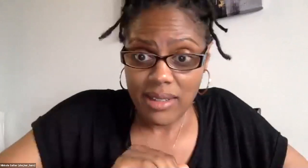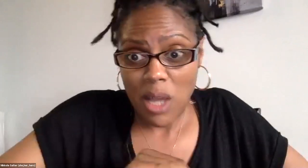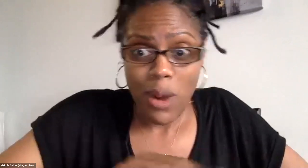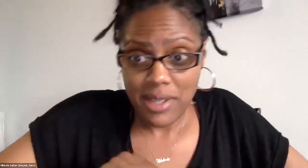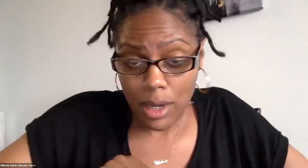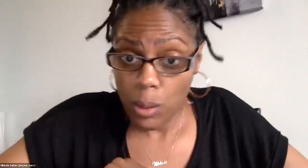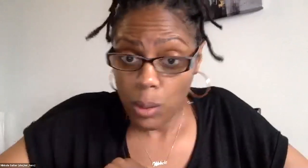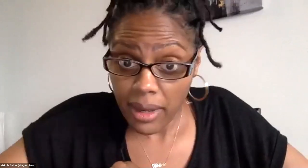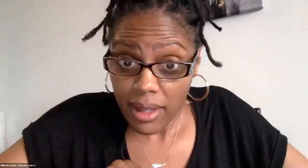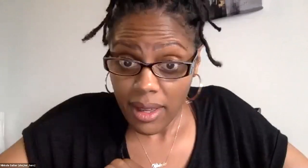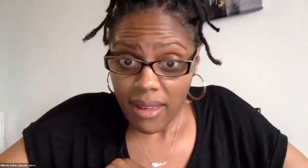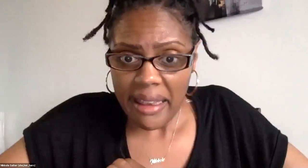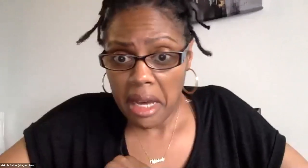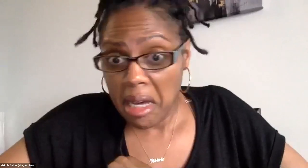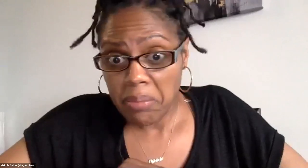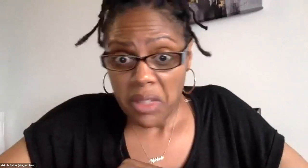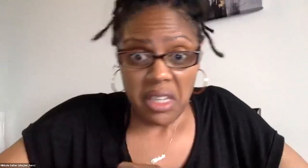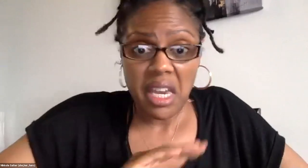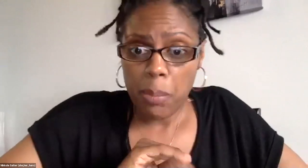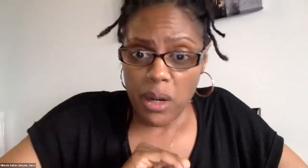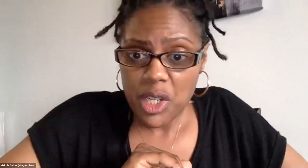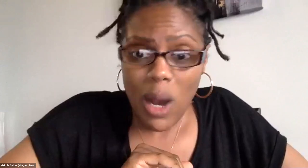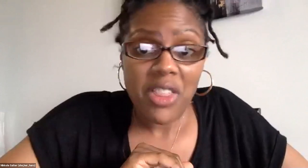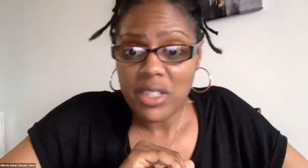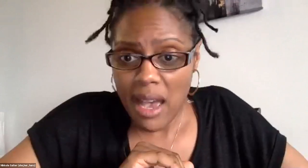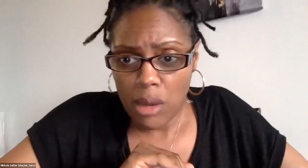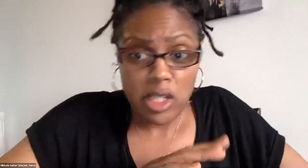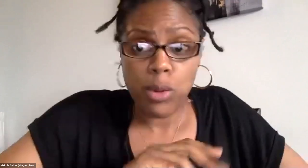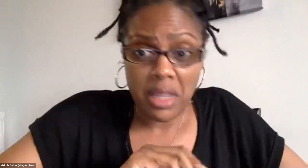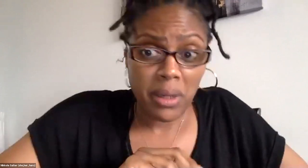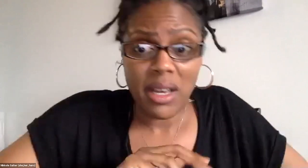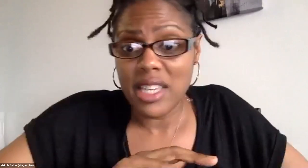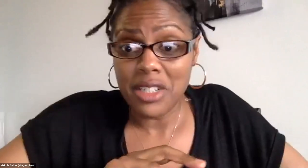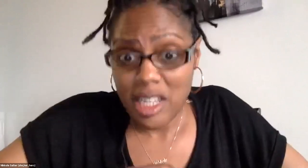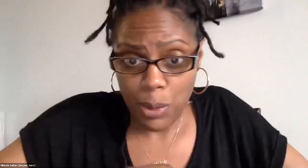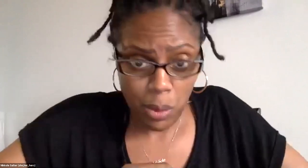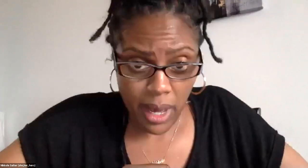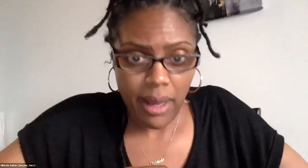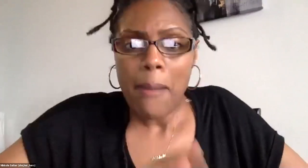"while the price is low" way, in a "Kick a person while they're down, "exploit them because they're desperate" way.